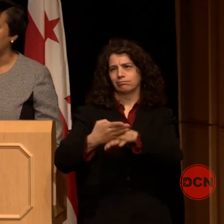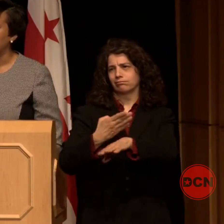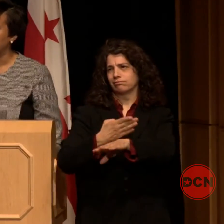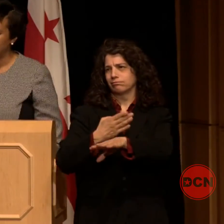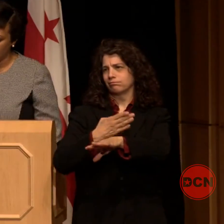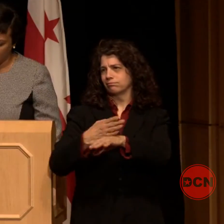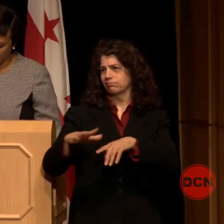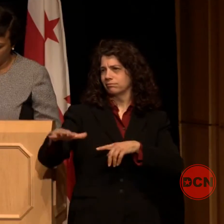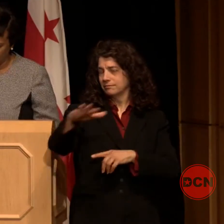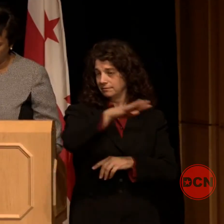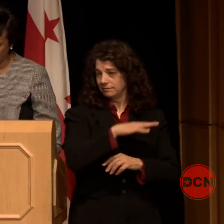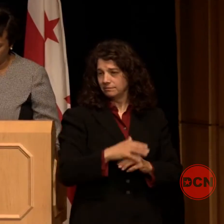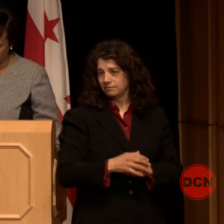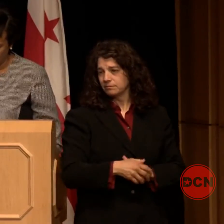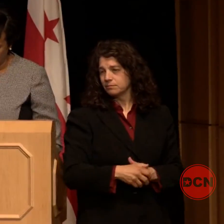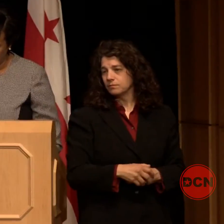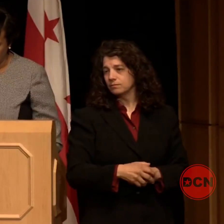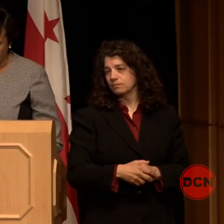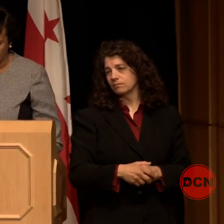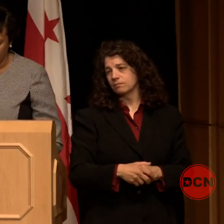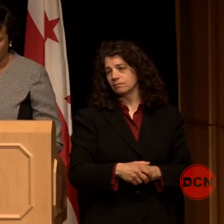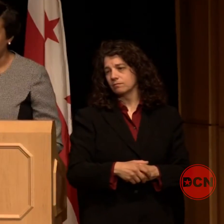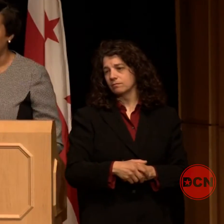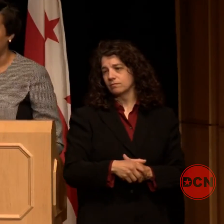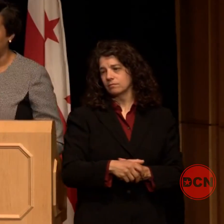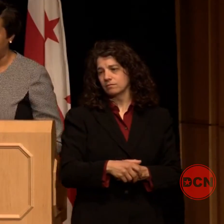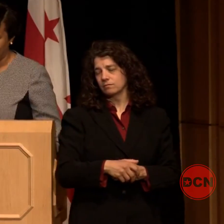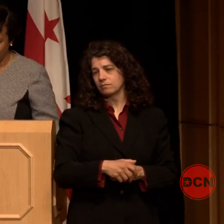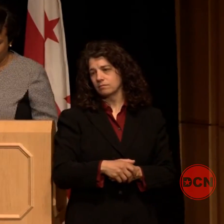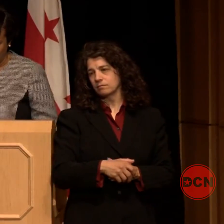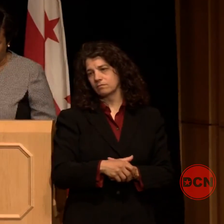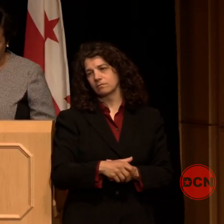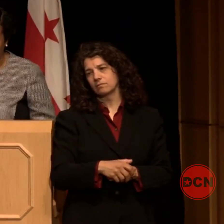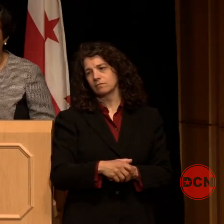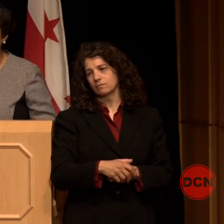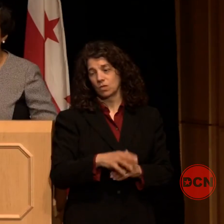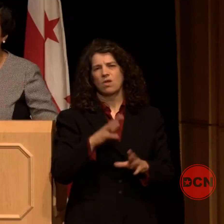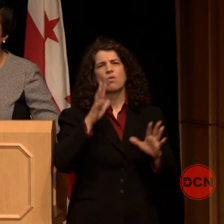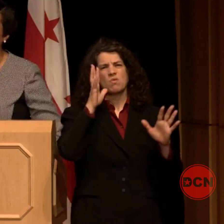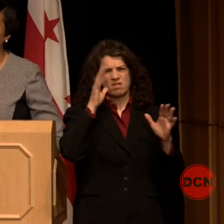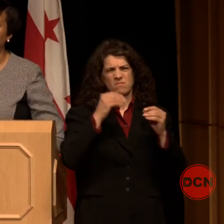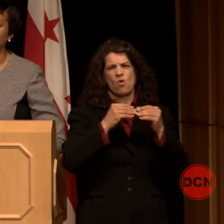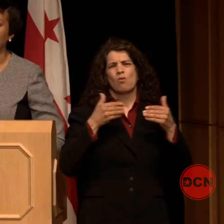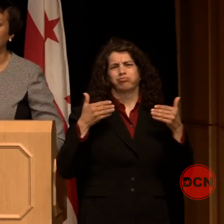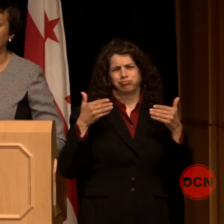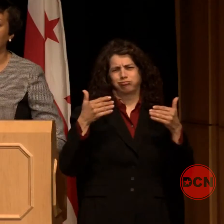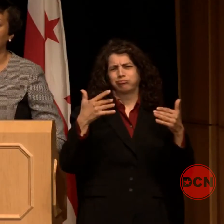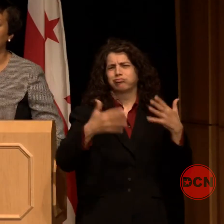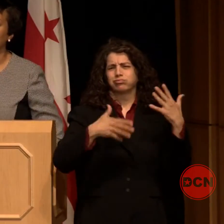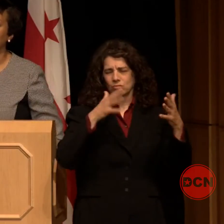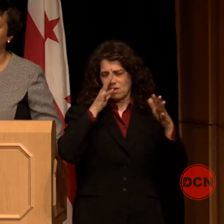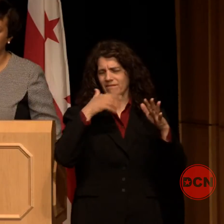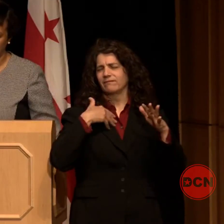THERE WILL BE MANY OTHER OPPORTUNITIES JUST LIKE THAT. WE'RE GOING TO HAVE A BIGGER FOCUS ON GETTING OUR LOCAL ROADS